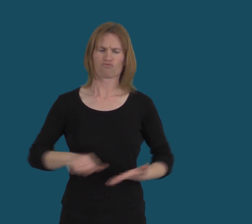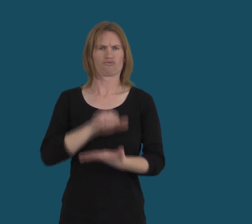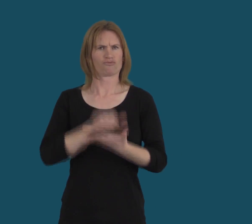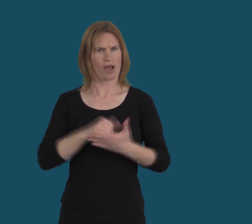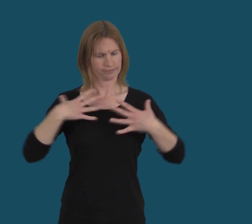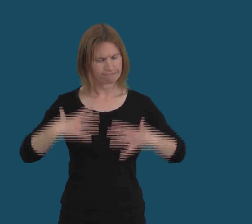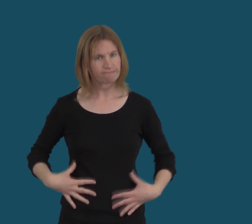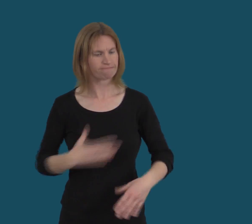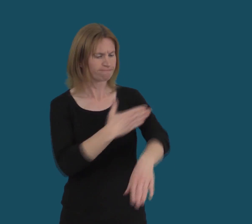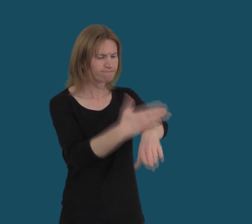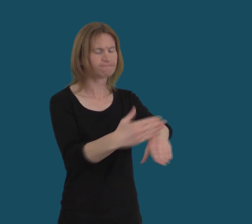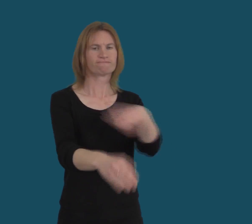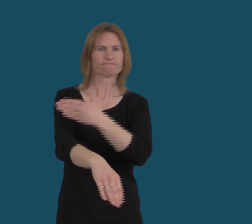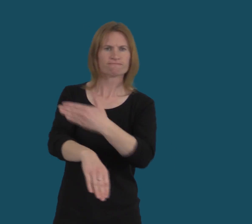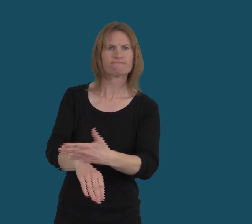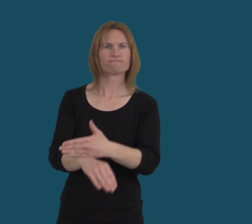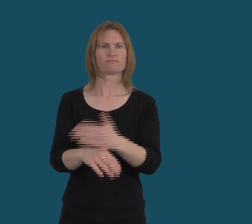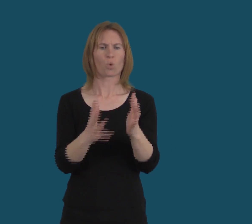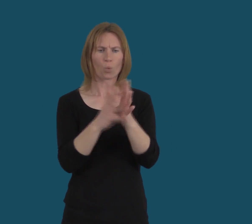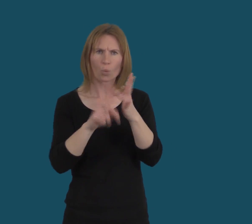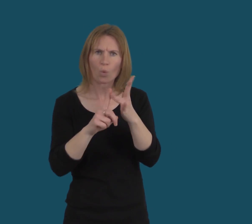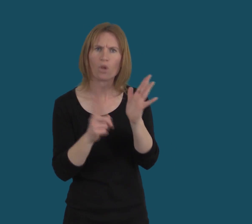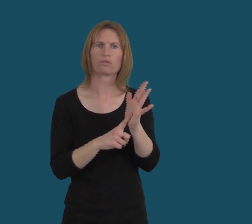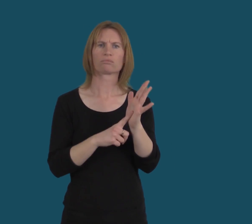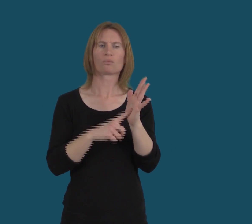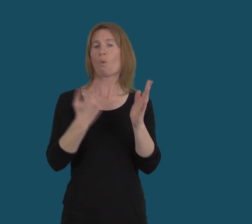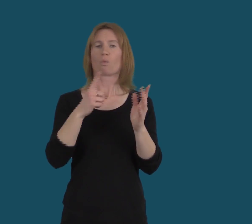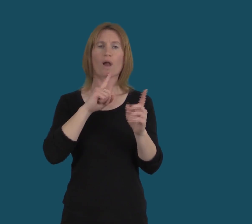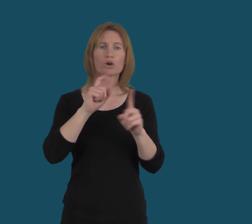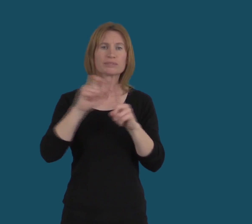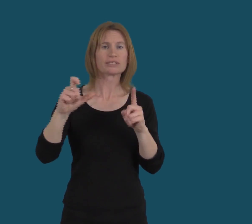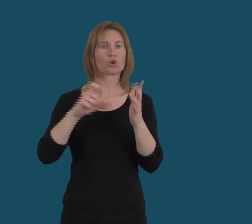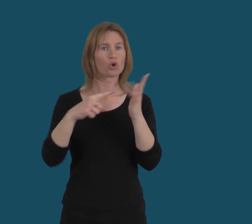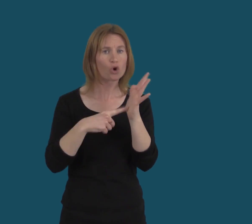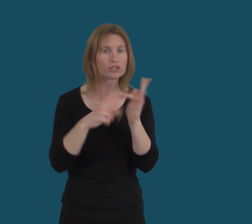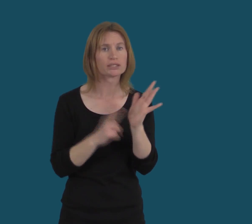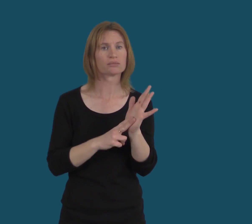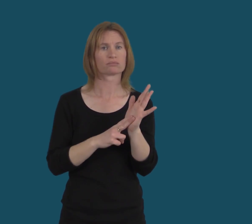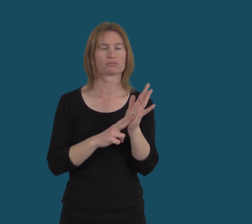Make sure your clothing is made of natural material and offers good coverage to your body.